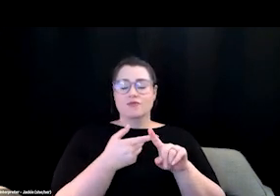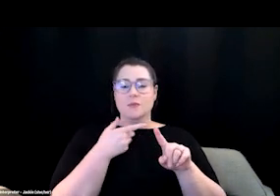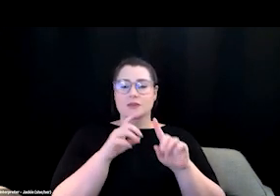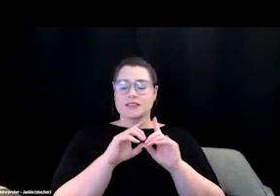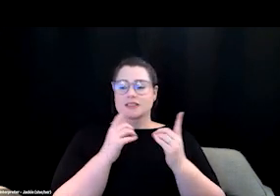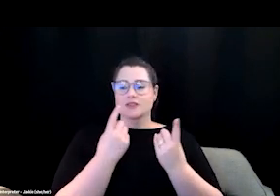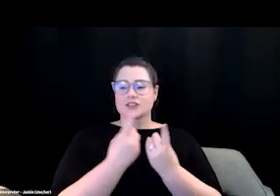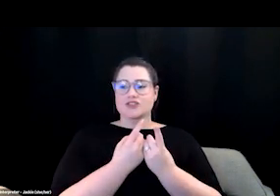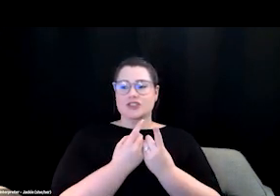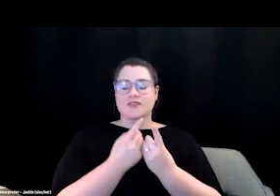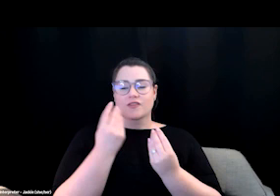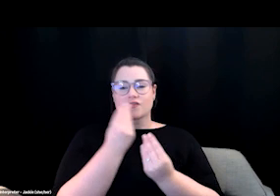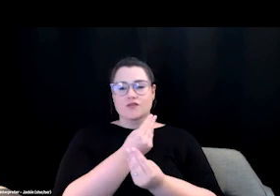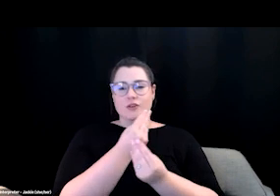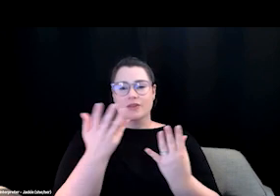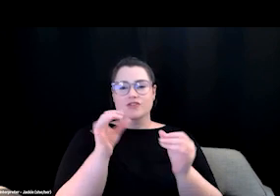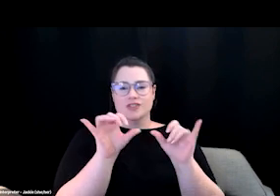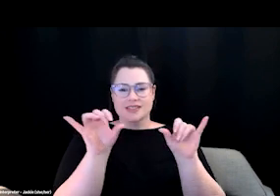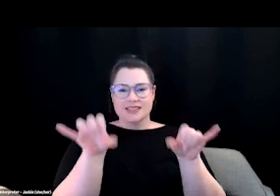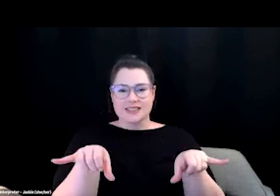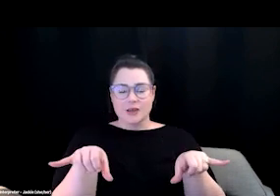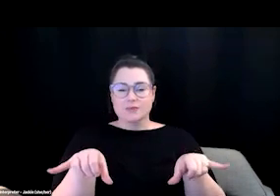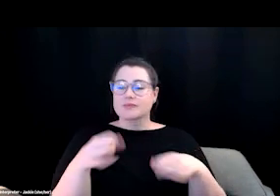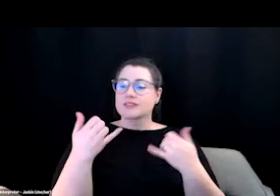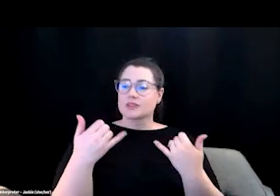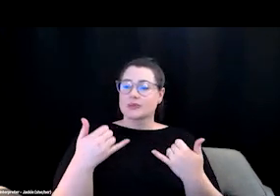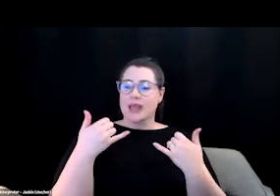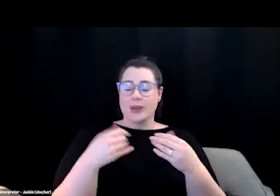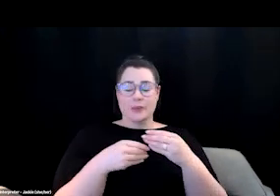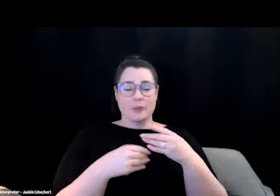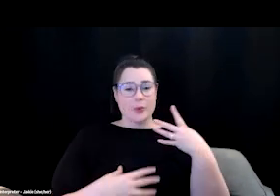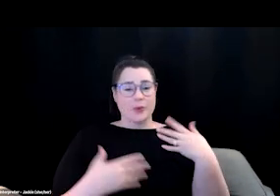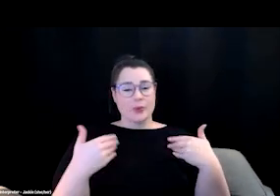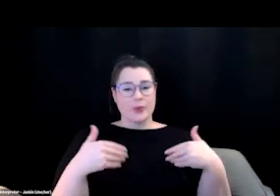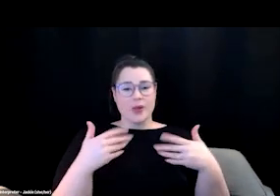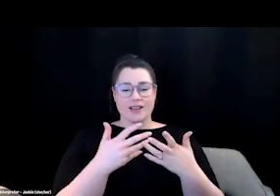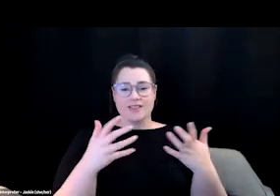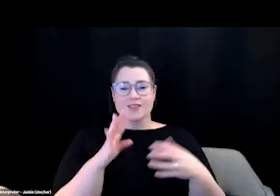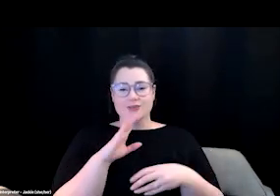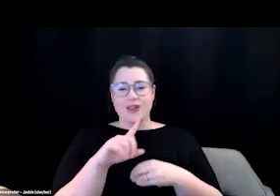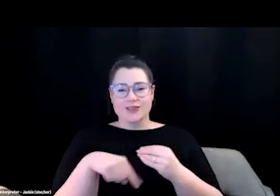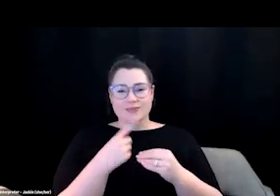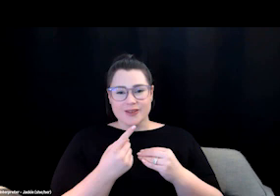So today, we have an action-packed agenda. I'm going to start off by talking a little bit about how the submissions can work